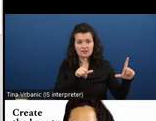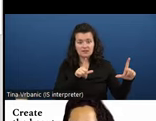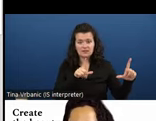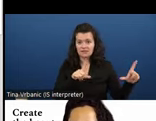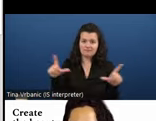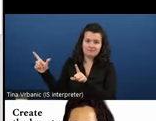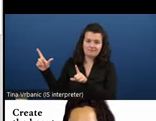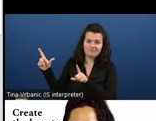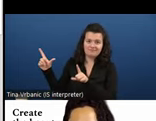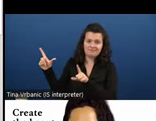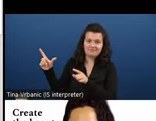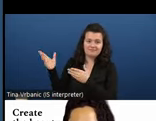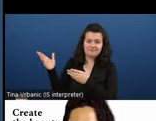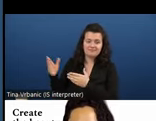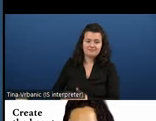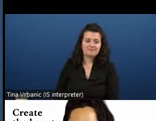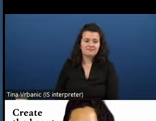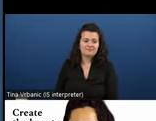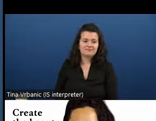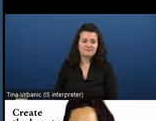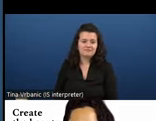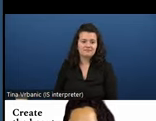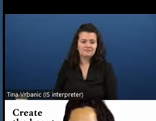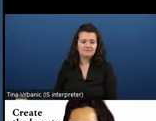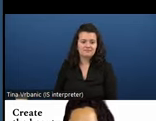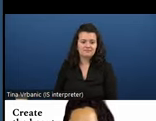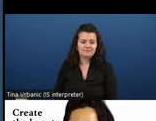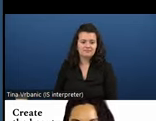my presentation. 15:17:30 Yes, we can see.